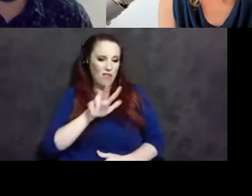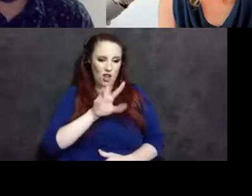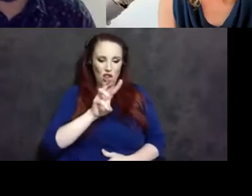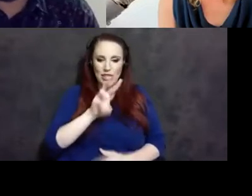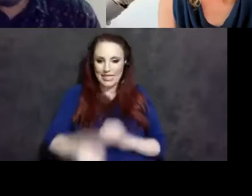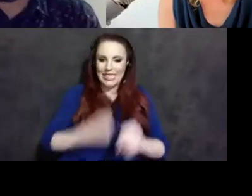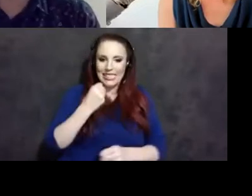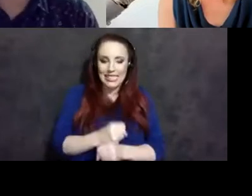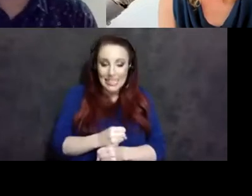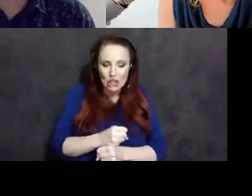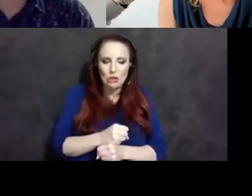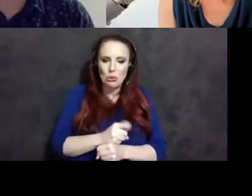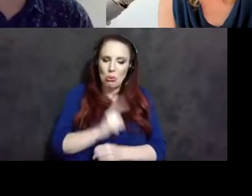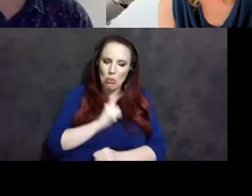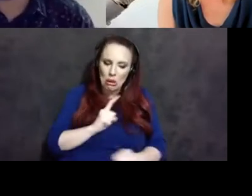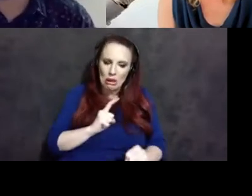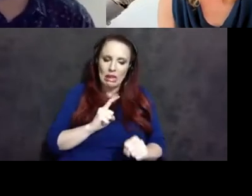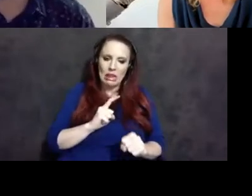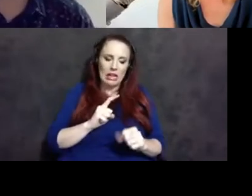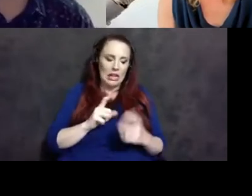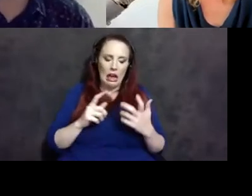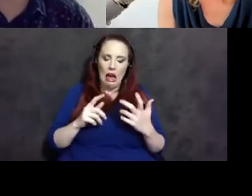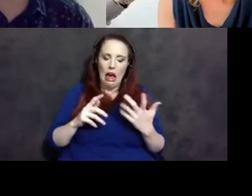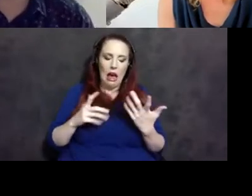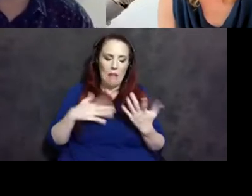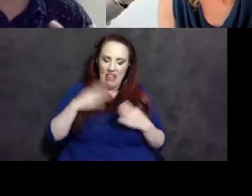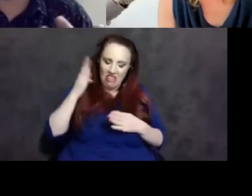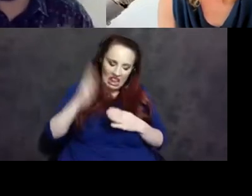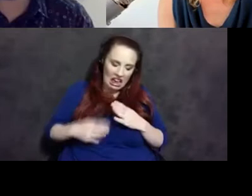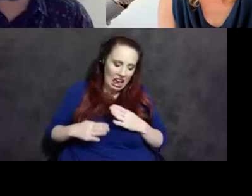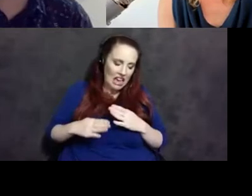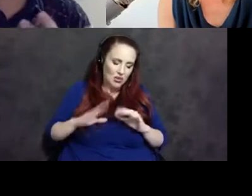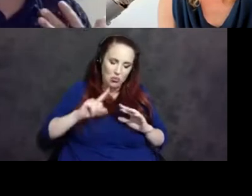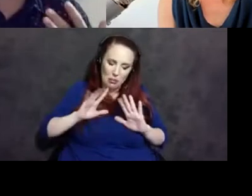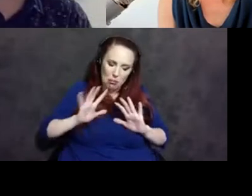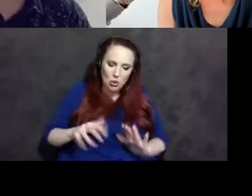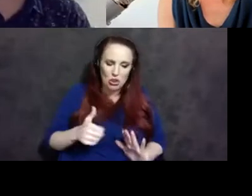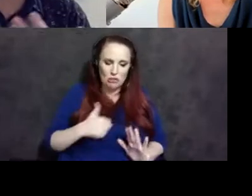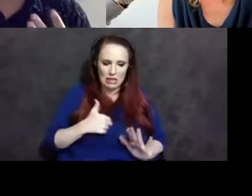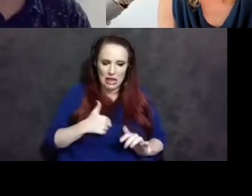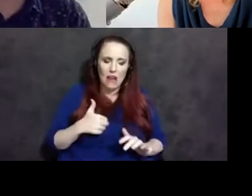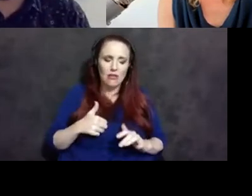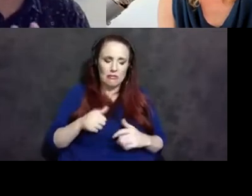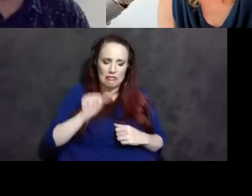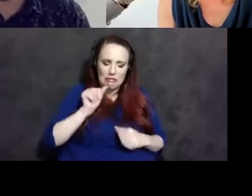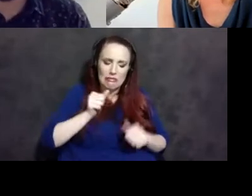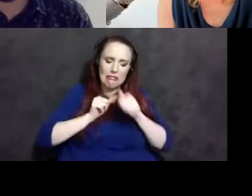And it took me to be at the end of the end and push myself to try to survive and try one more thing.